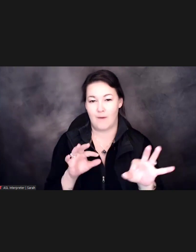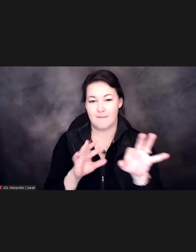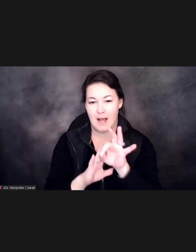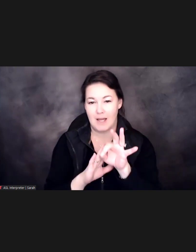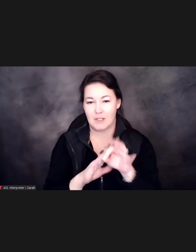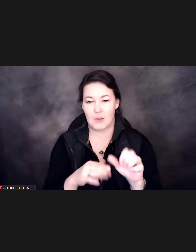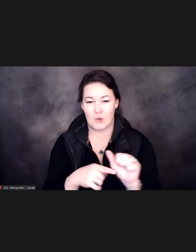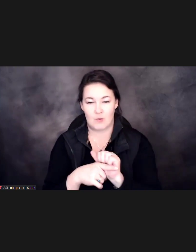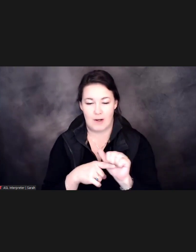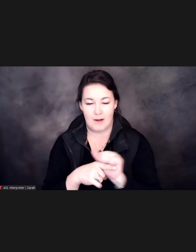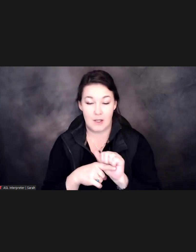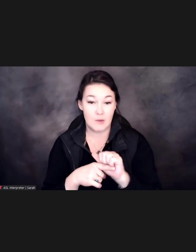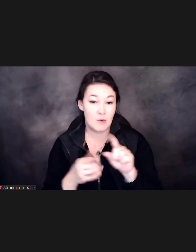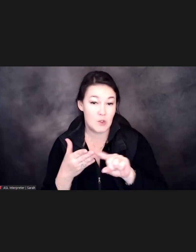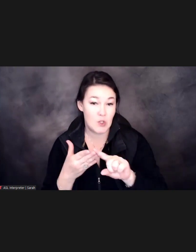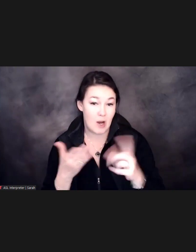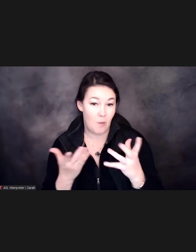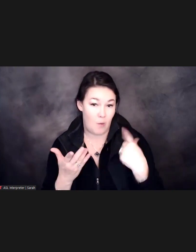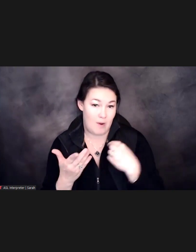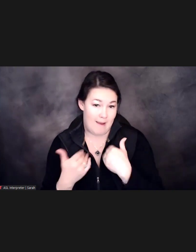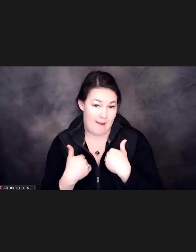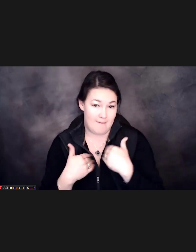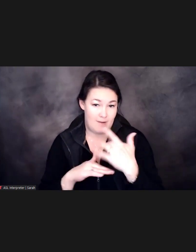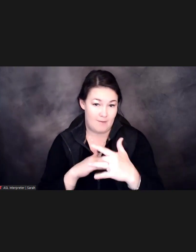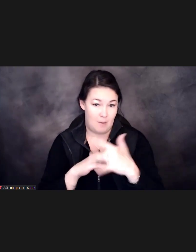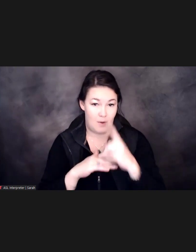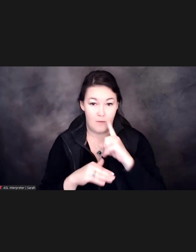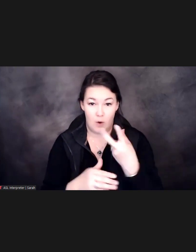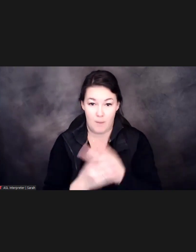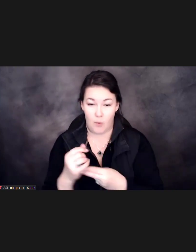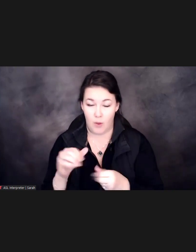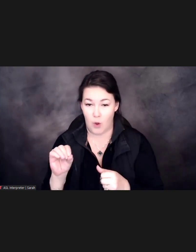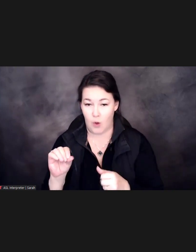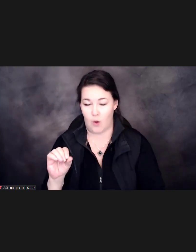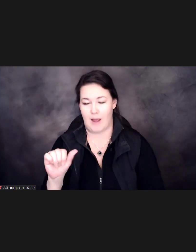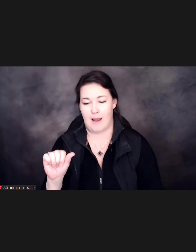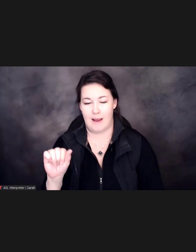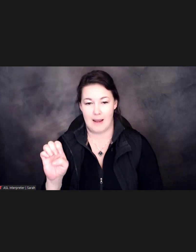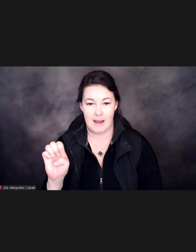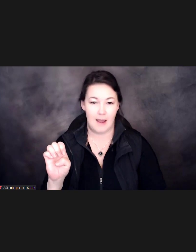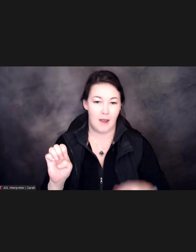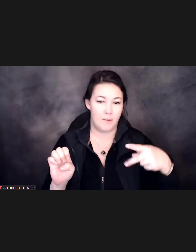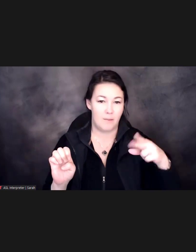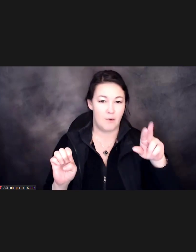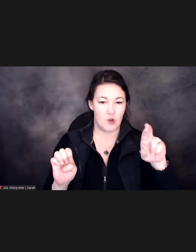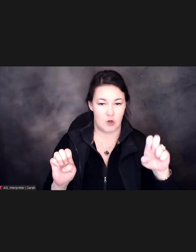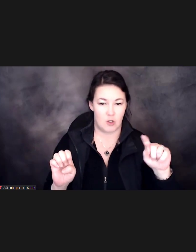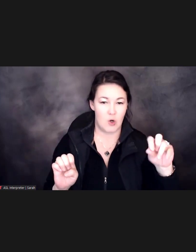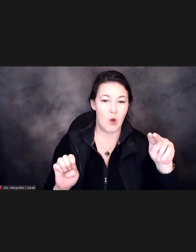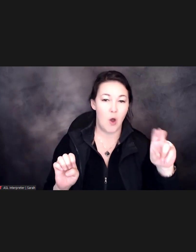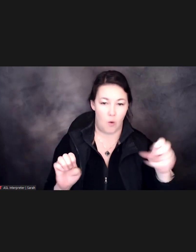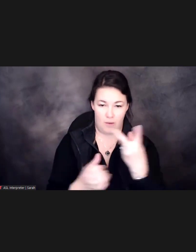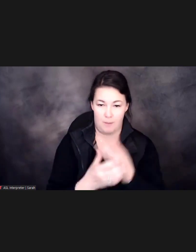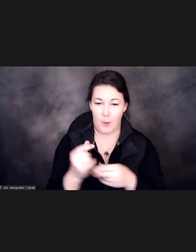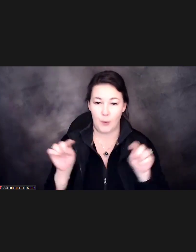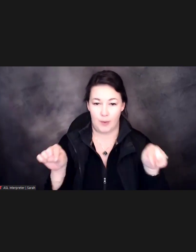so, check out what we have there for, both, OAE and pure tone screening.